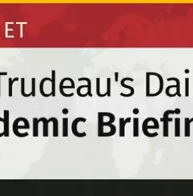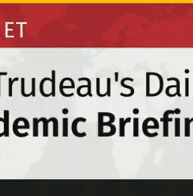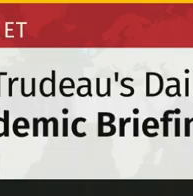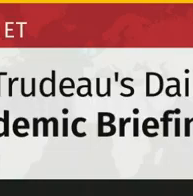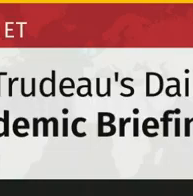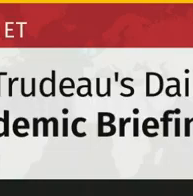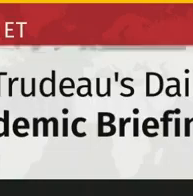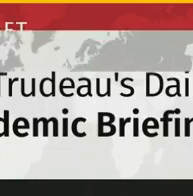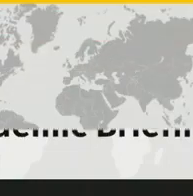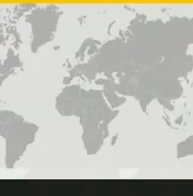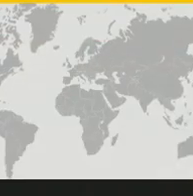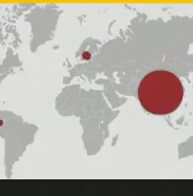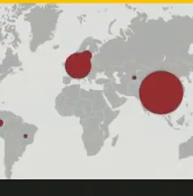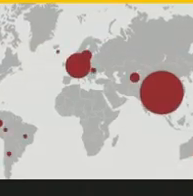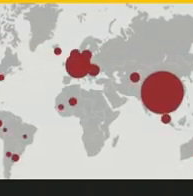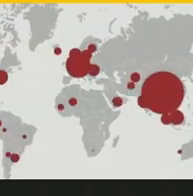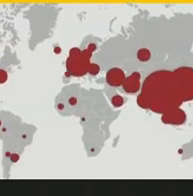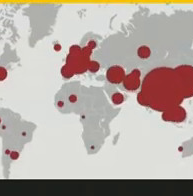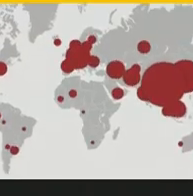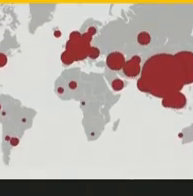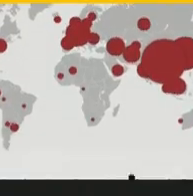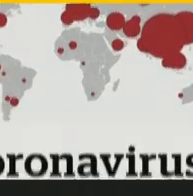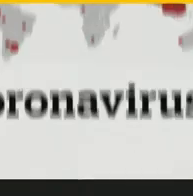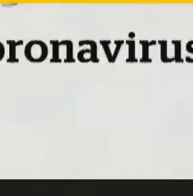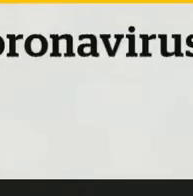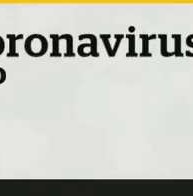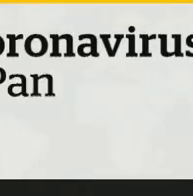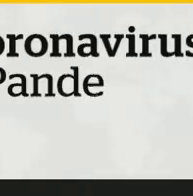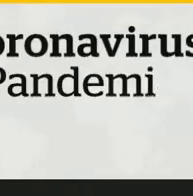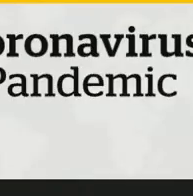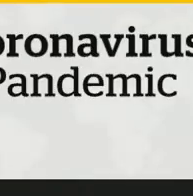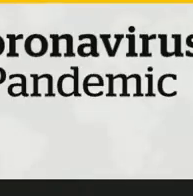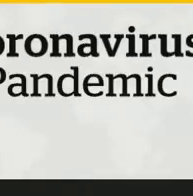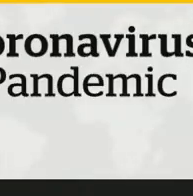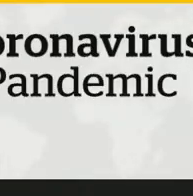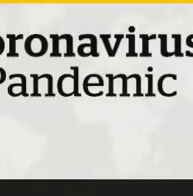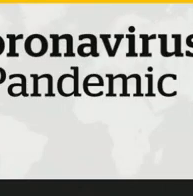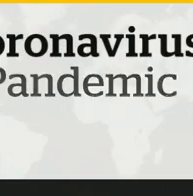COURSE CONCERNED ON THE HOSPITAL SYSTEM IN THIS COUNTRY. THEY ARE OF COURSE CONCERNED ABOUT HOW MANY OF US COULD BE